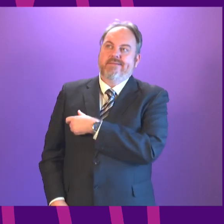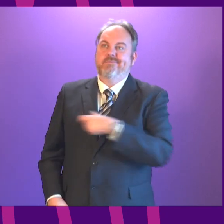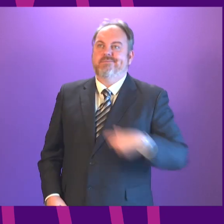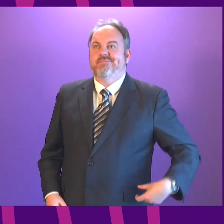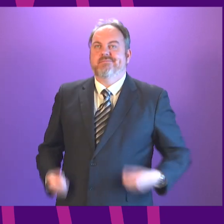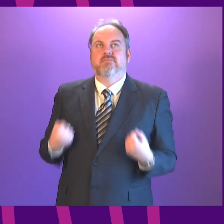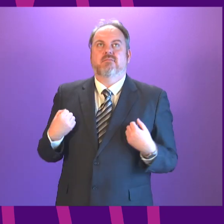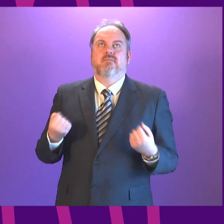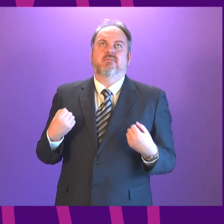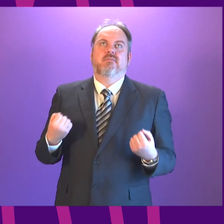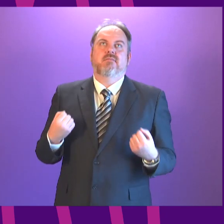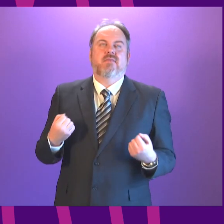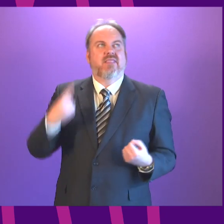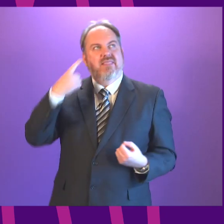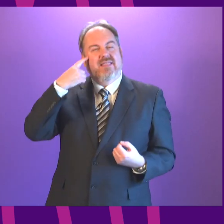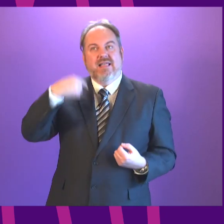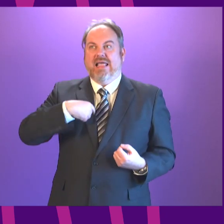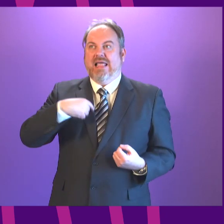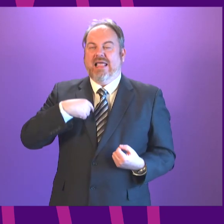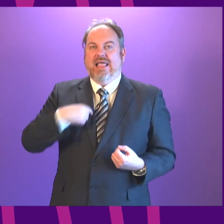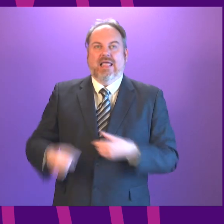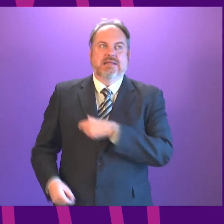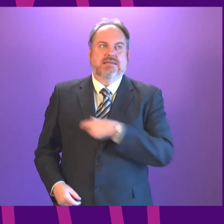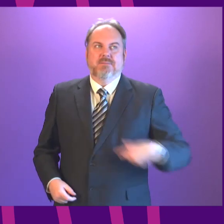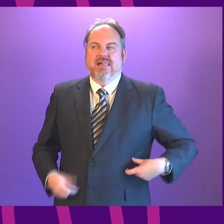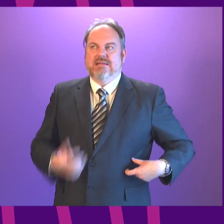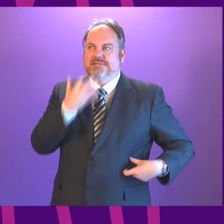do so only in case we are caught not wearing a seat belt. We do it because we know that